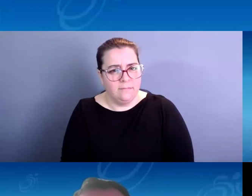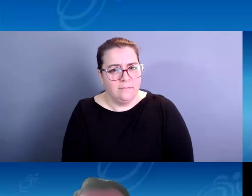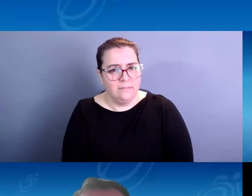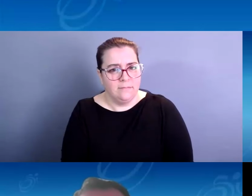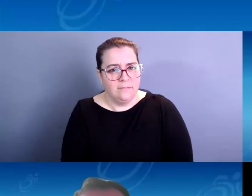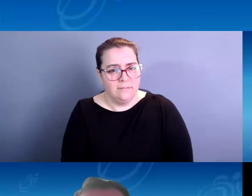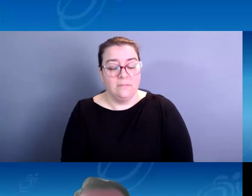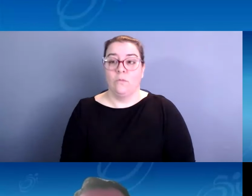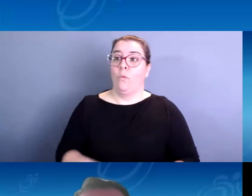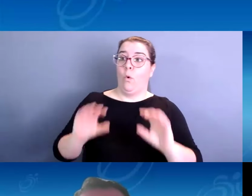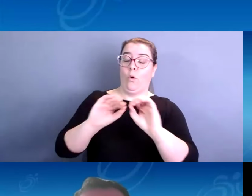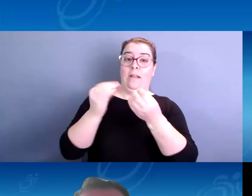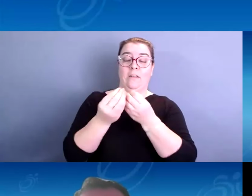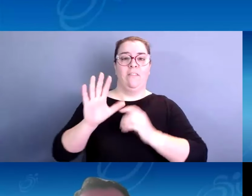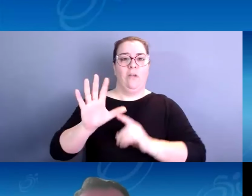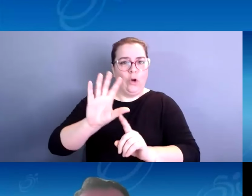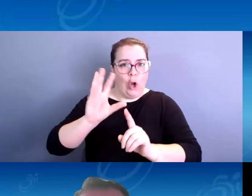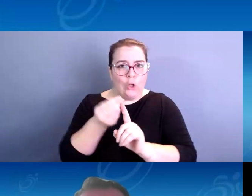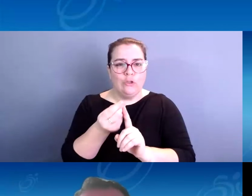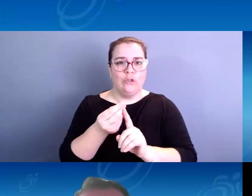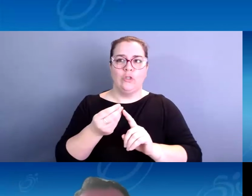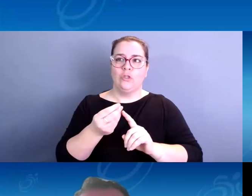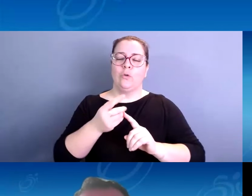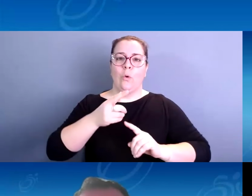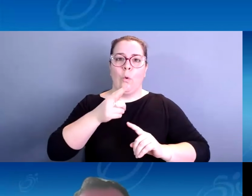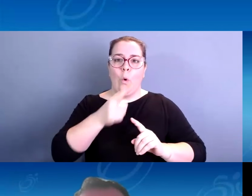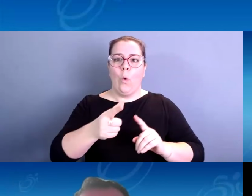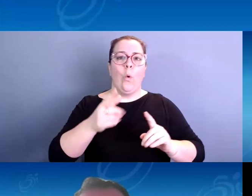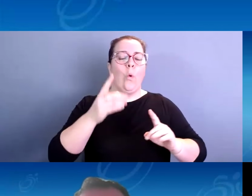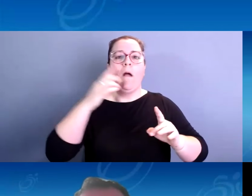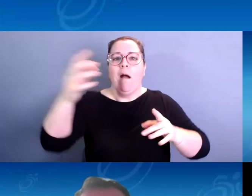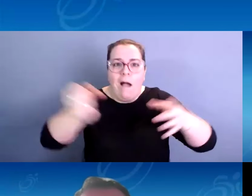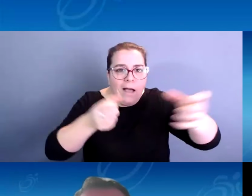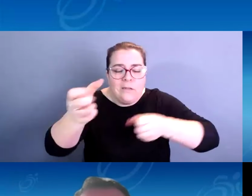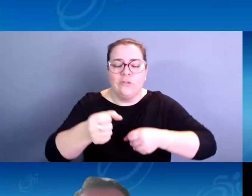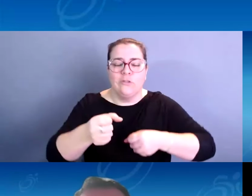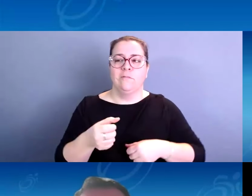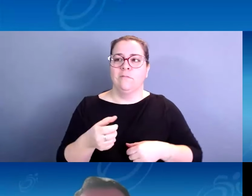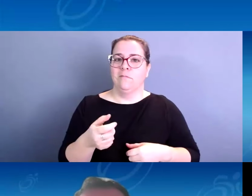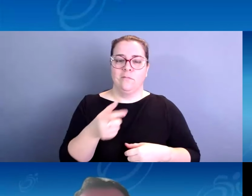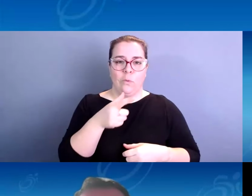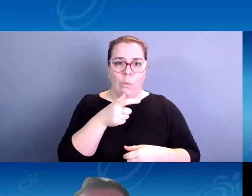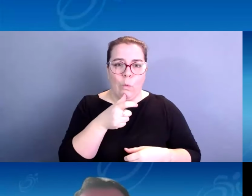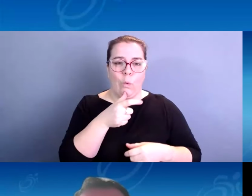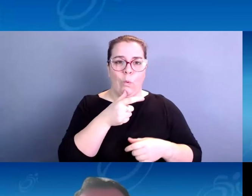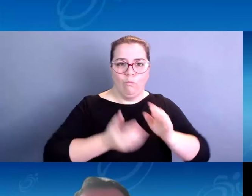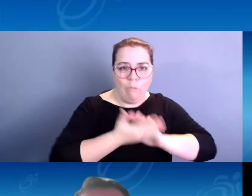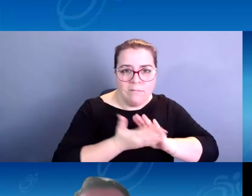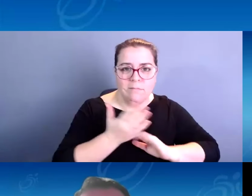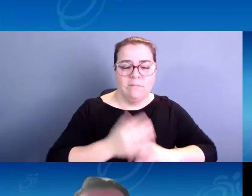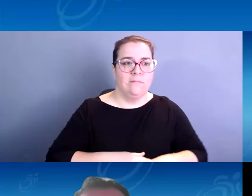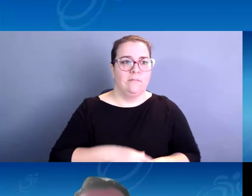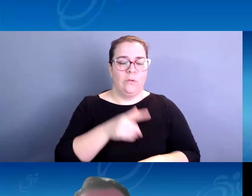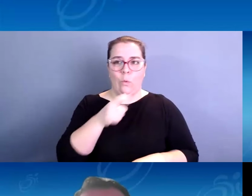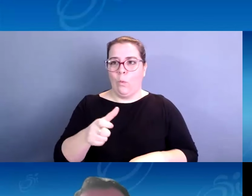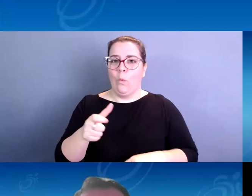Organizations are made up by people, right? People run organizations, people, staff organizations. And so culture is defined